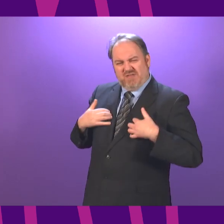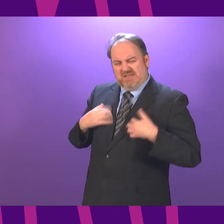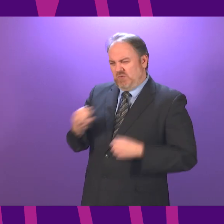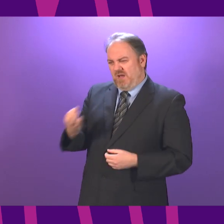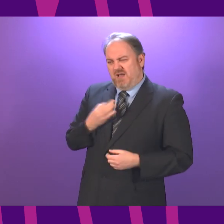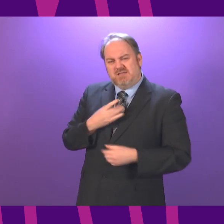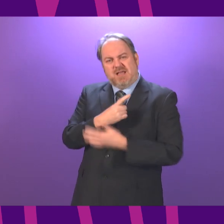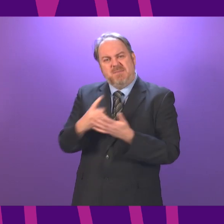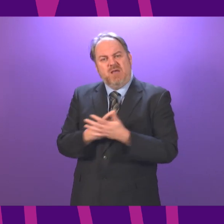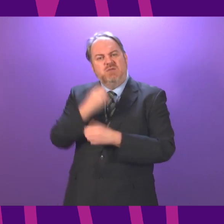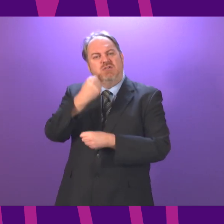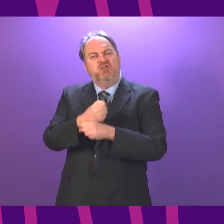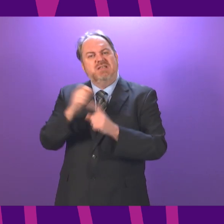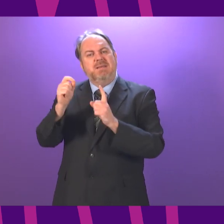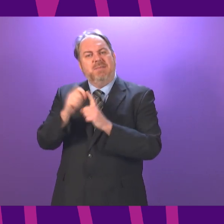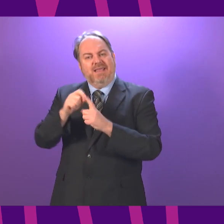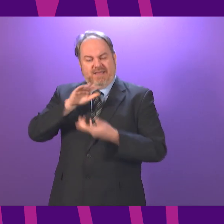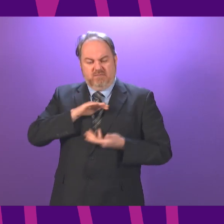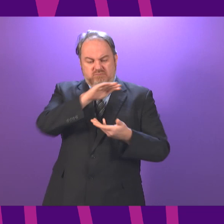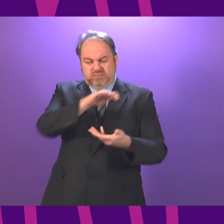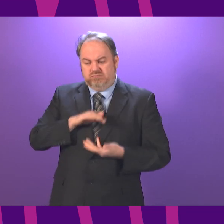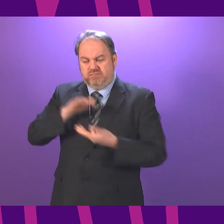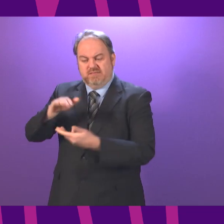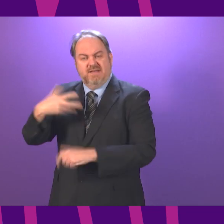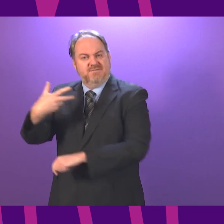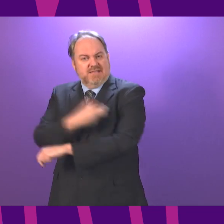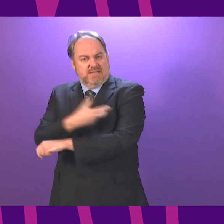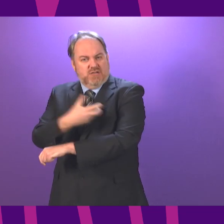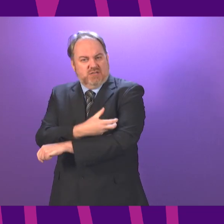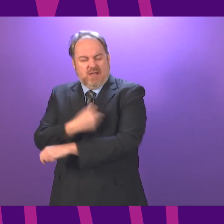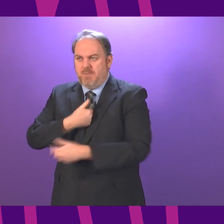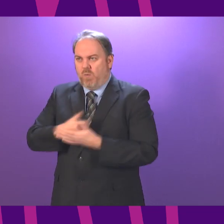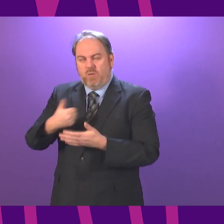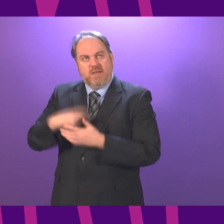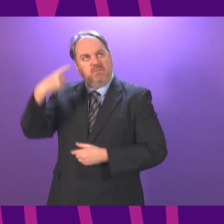Sport, at those numbers. I go to sleep at night with them in my head, and wake up in the morning